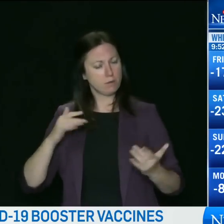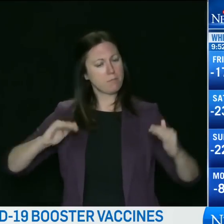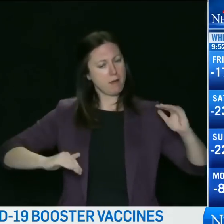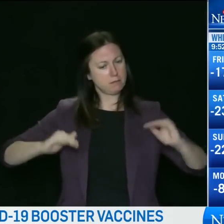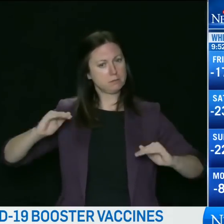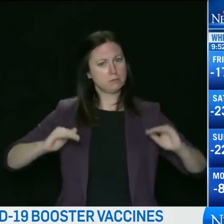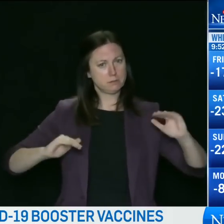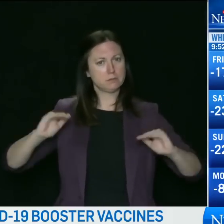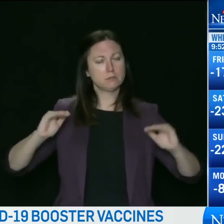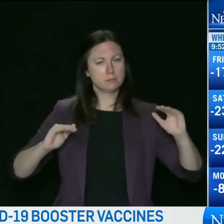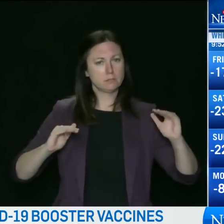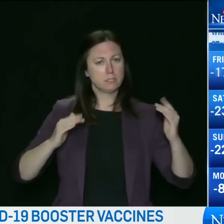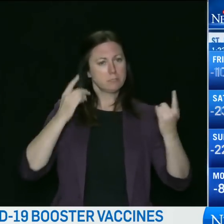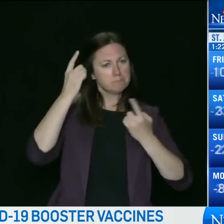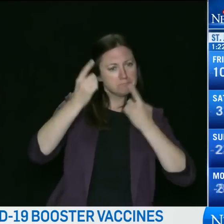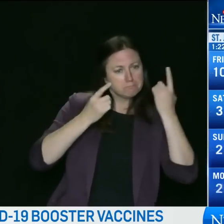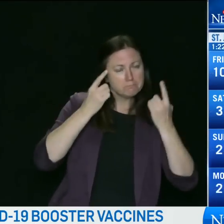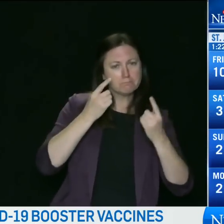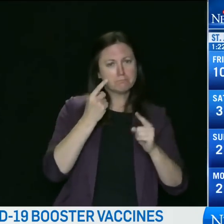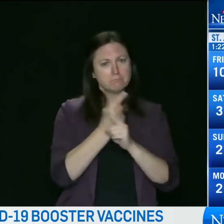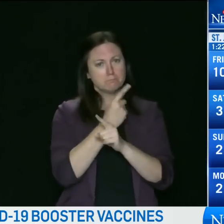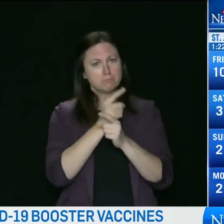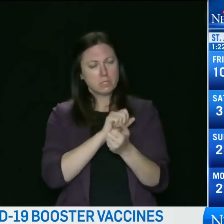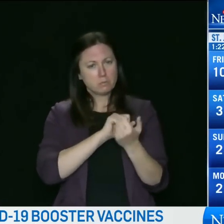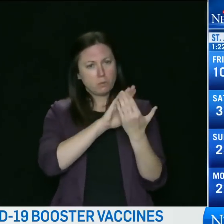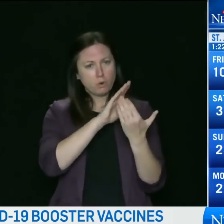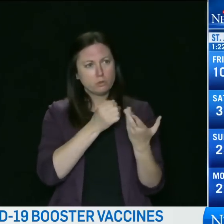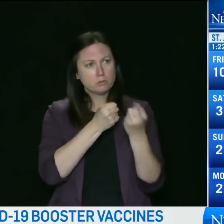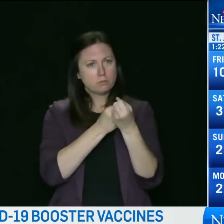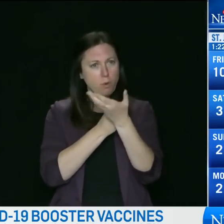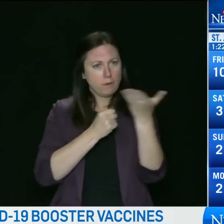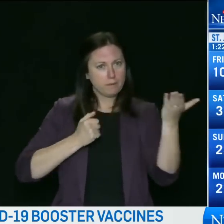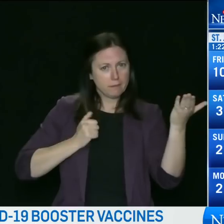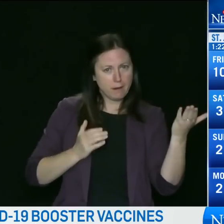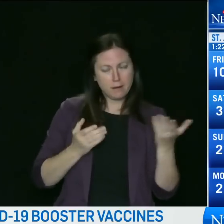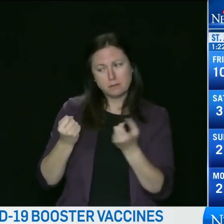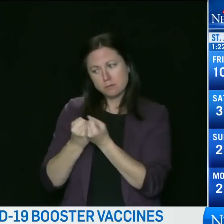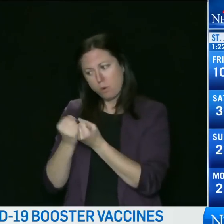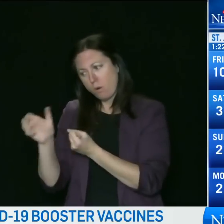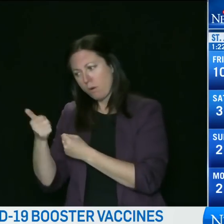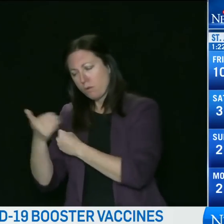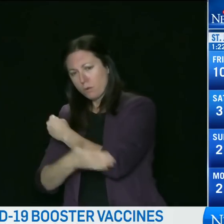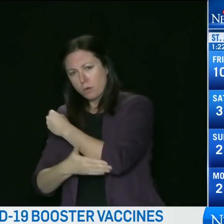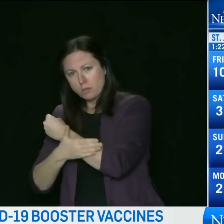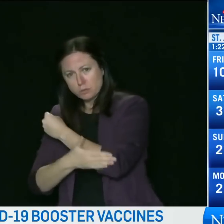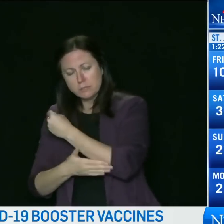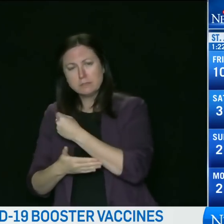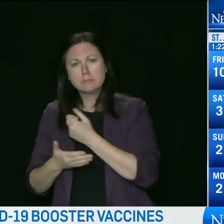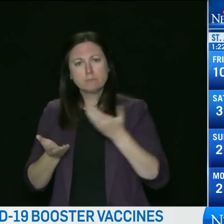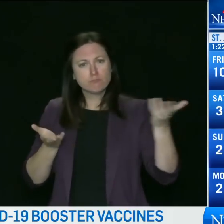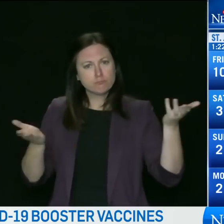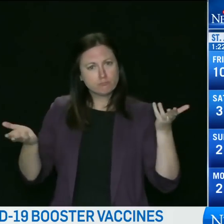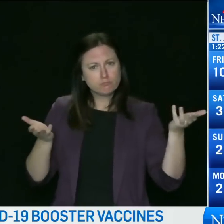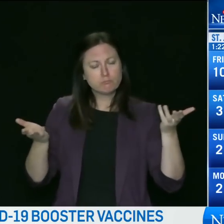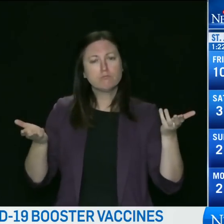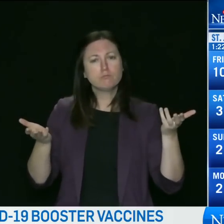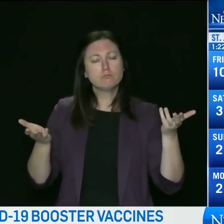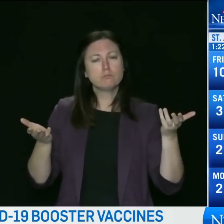THE MOST PART. SO I DO THINK THAT IS A BALANCE.